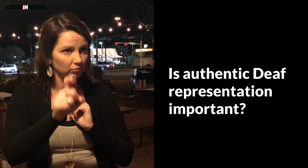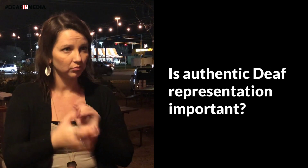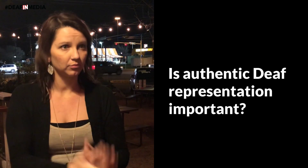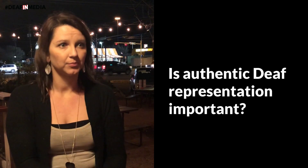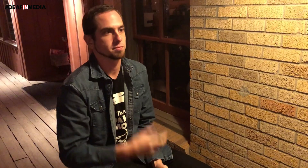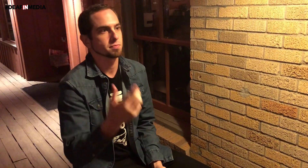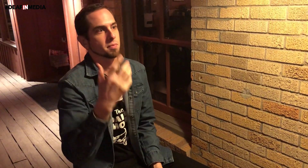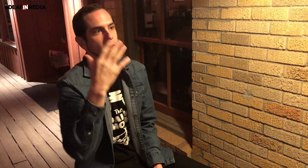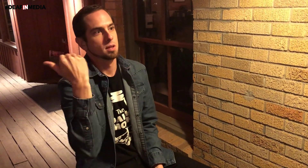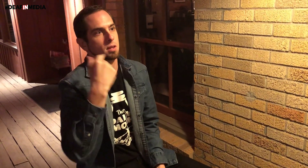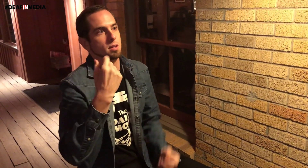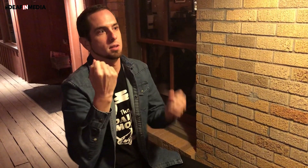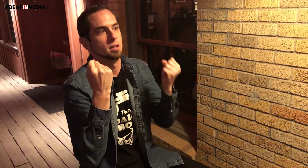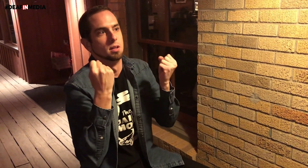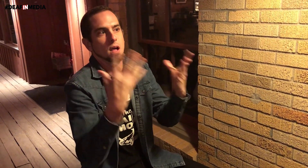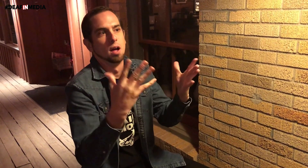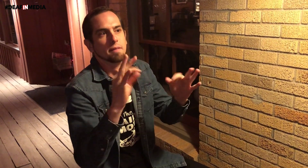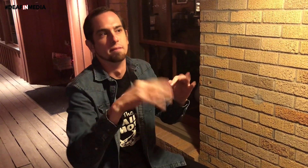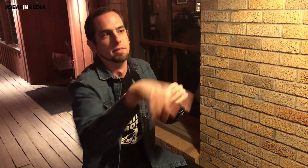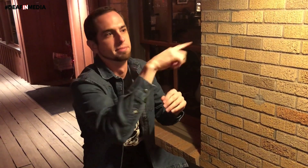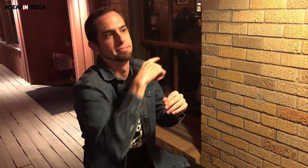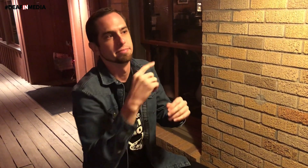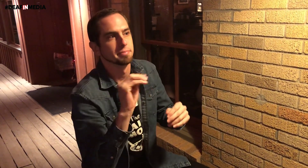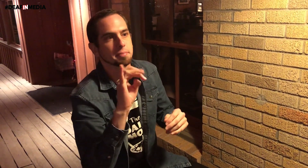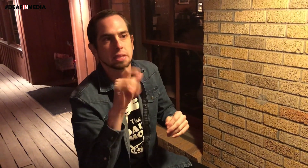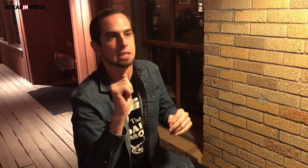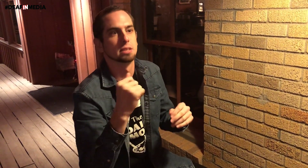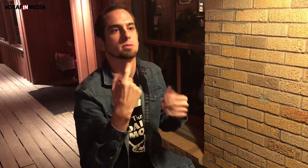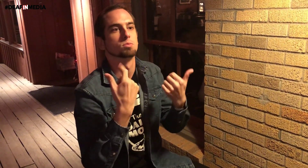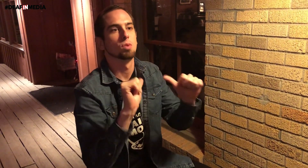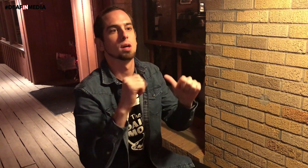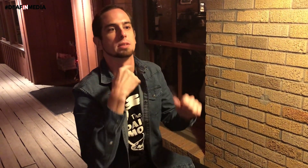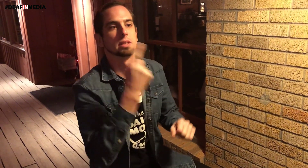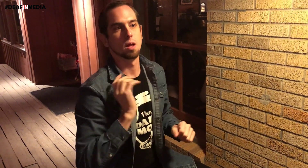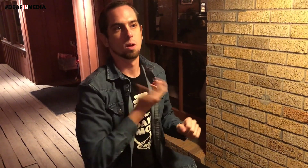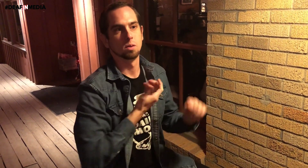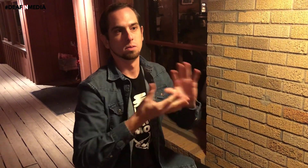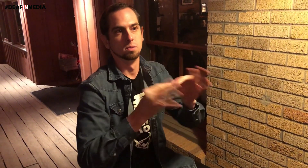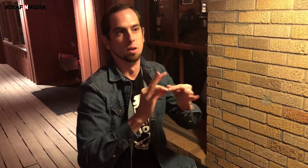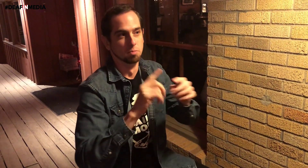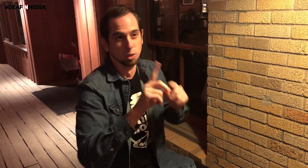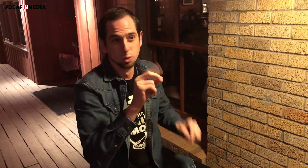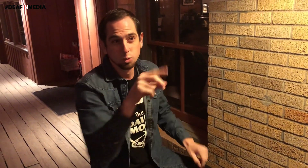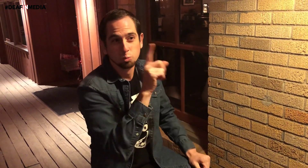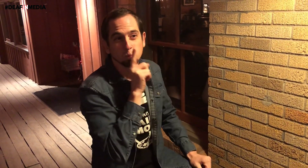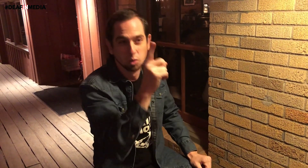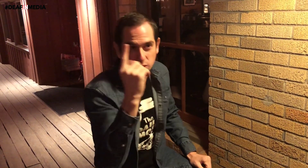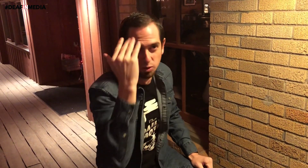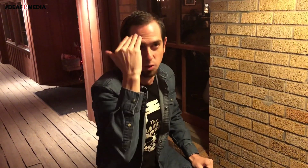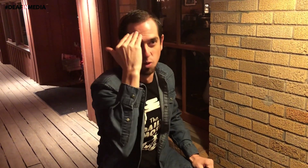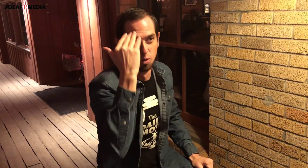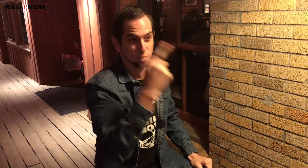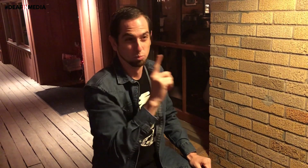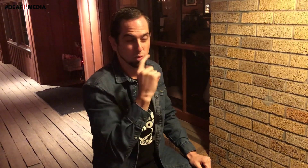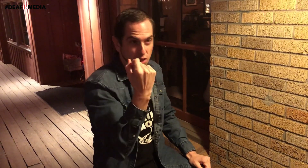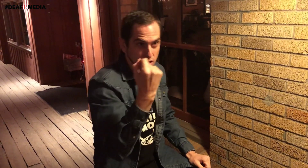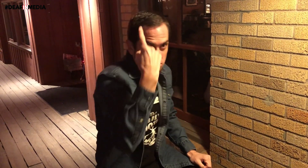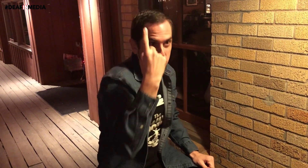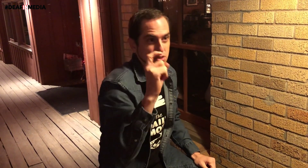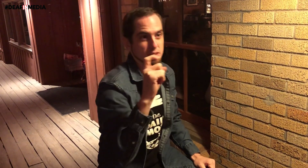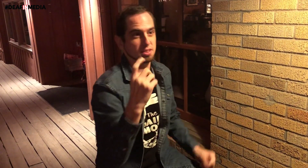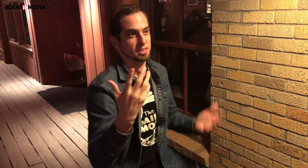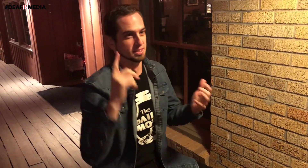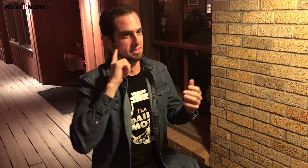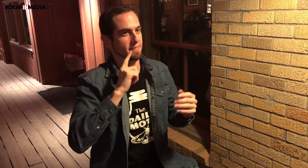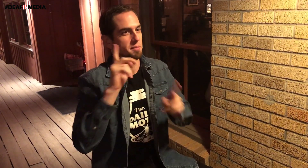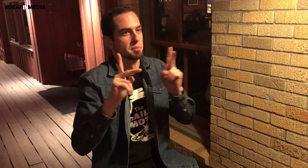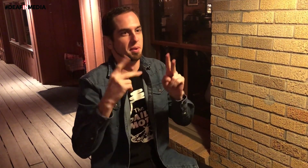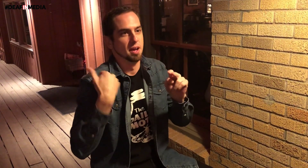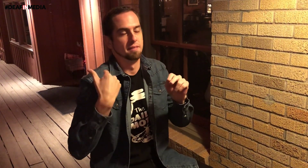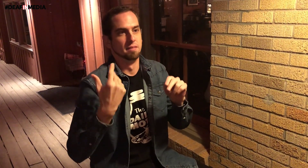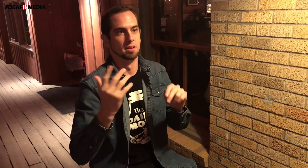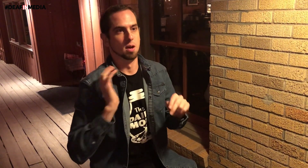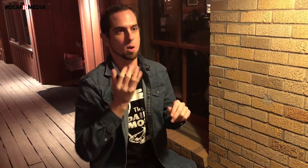Many in the media try to tell our story but do they really know, truly understand the needs that Deaf people have?